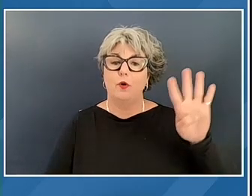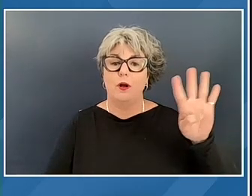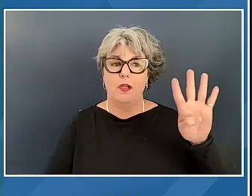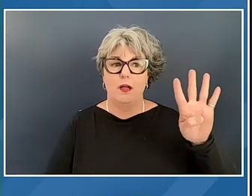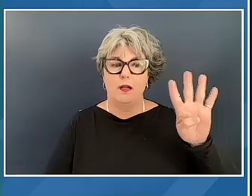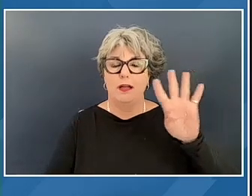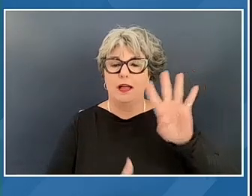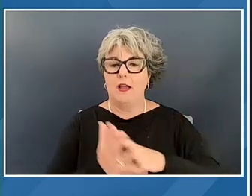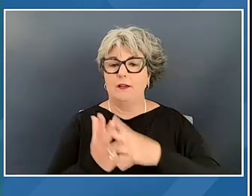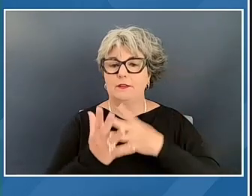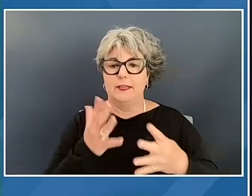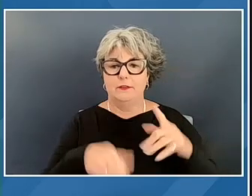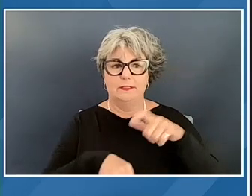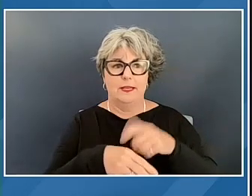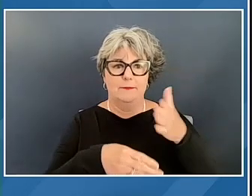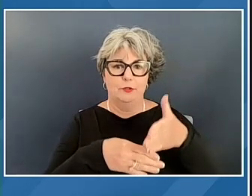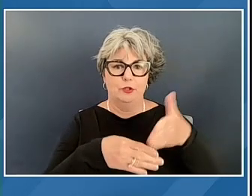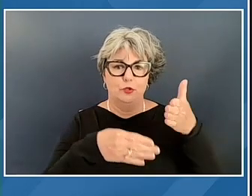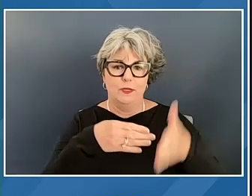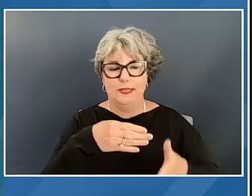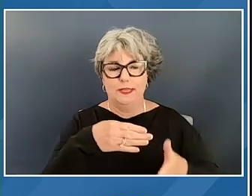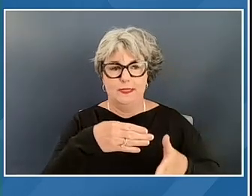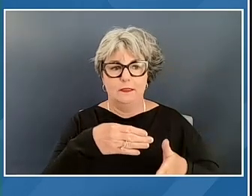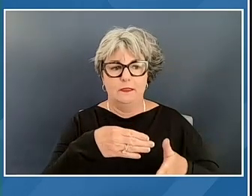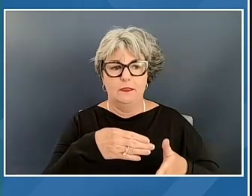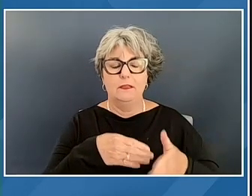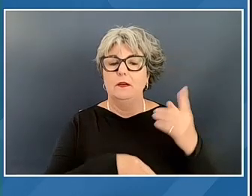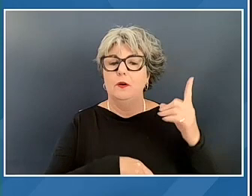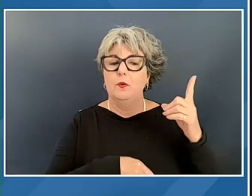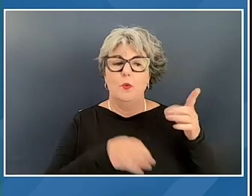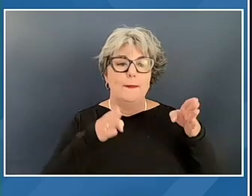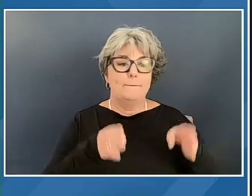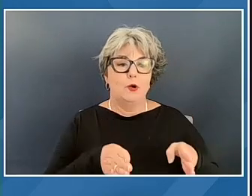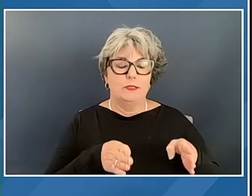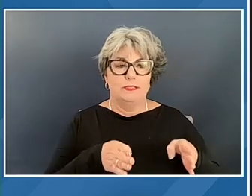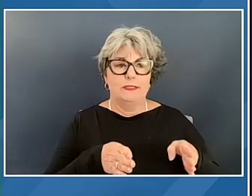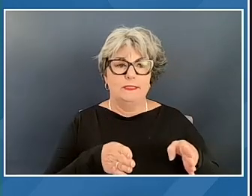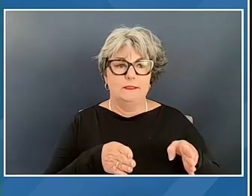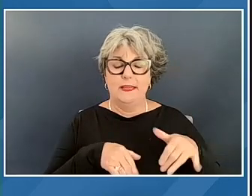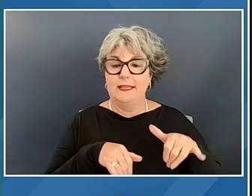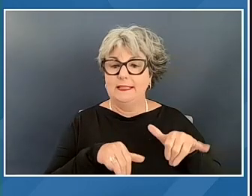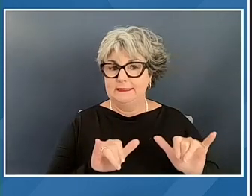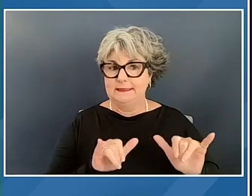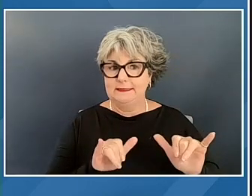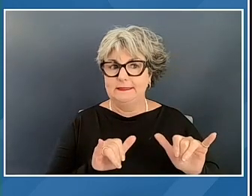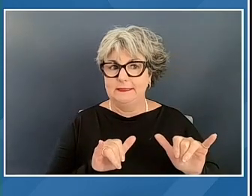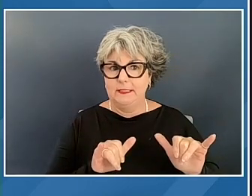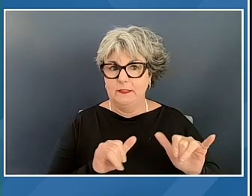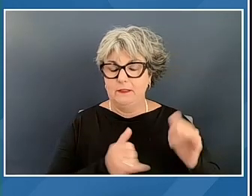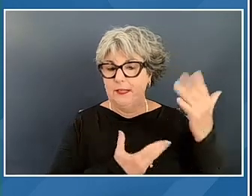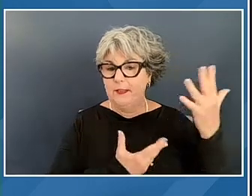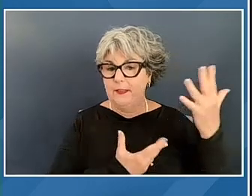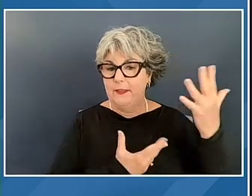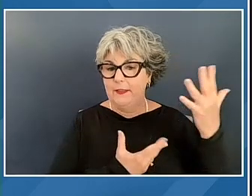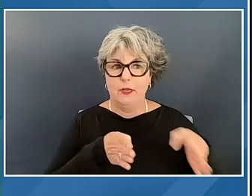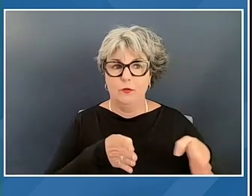There is one person from the waitlist that is still in the waiting room. What is your pleasure?